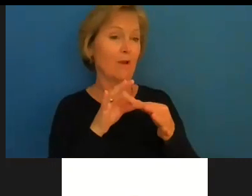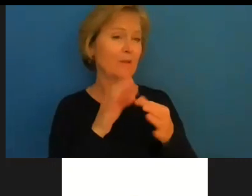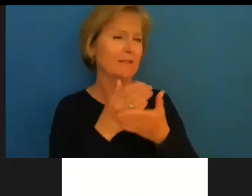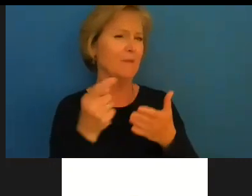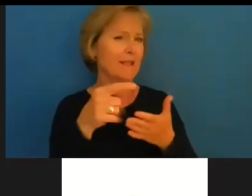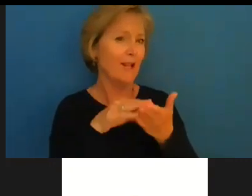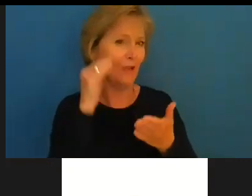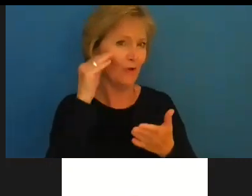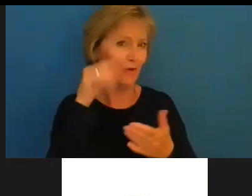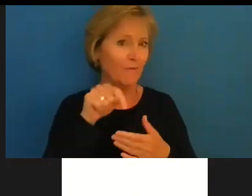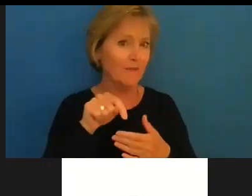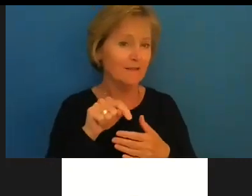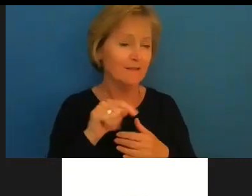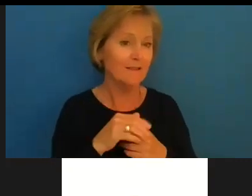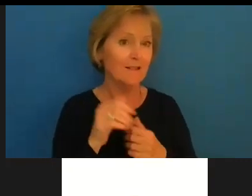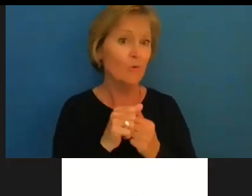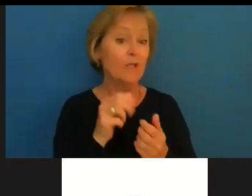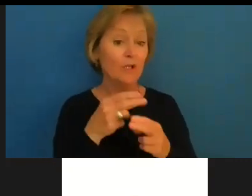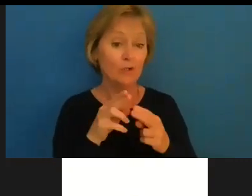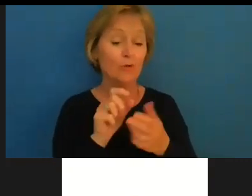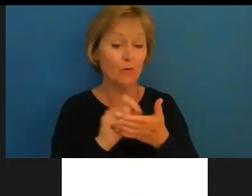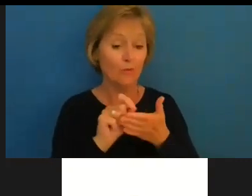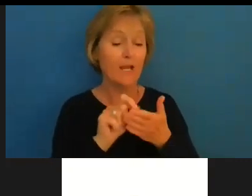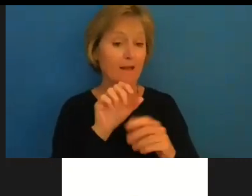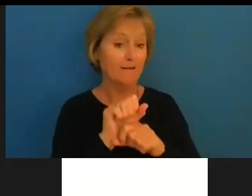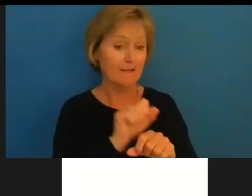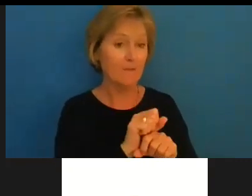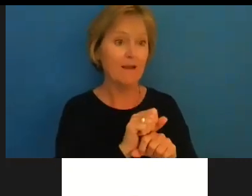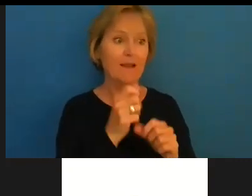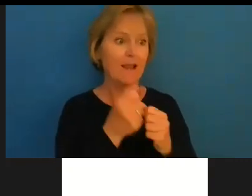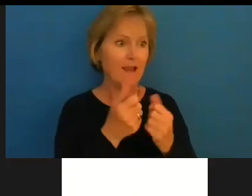learned with a short writing assignment and everything is on the table.